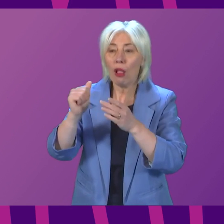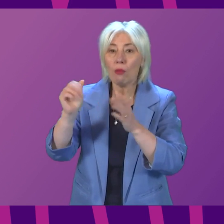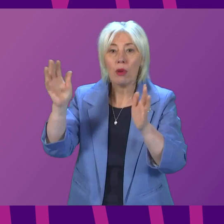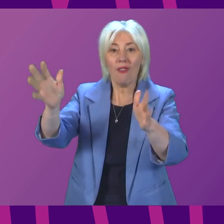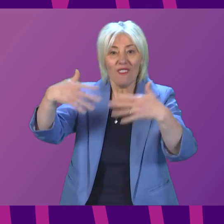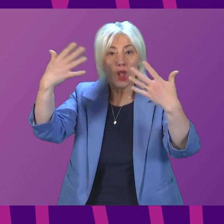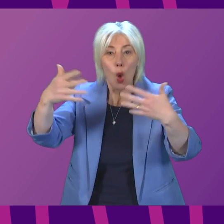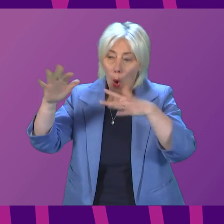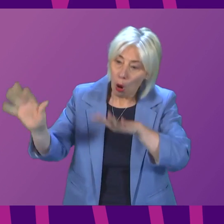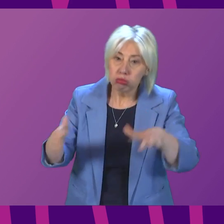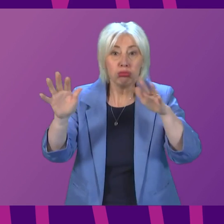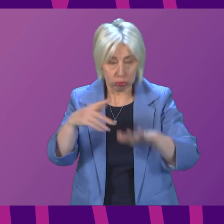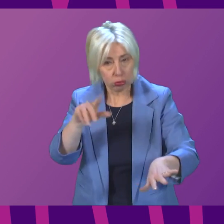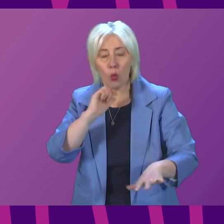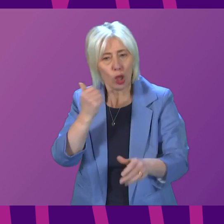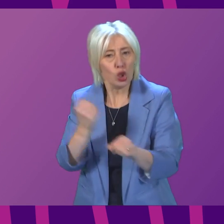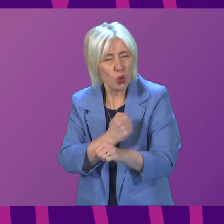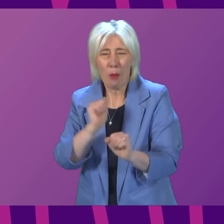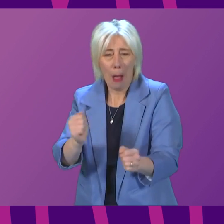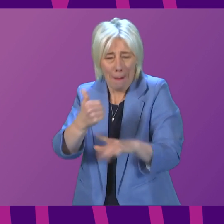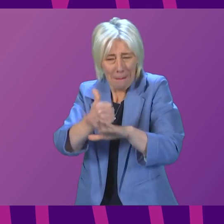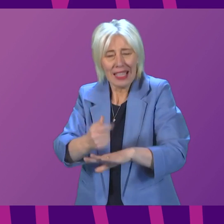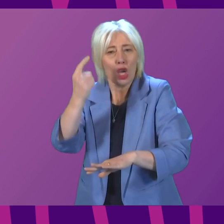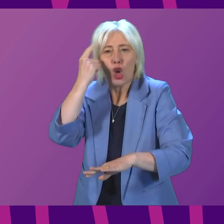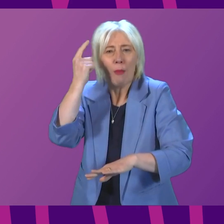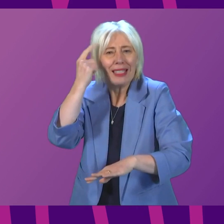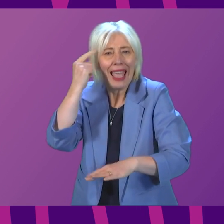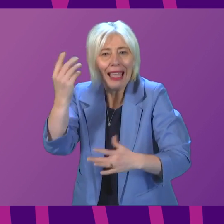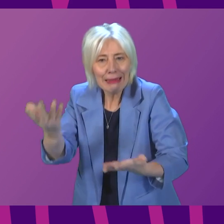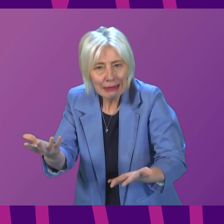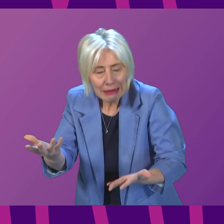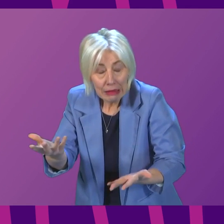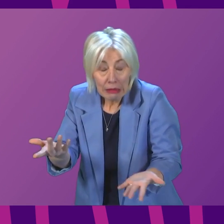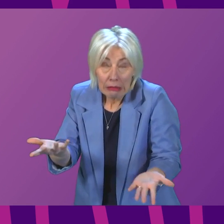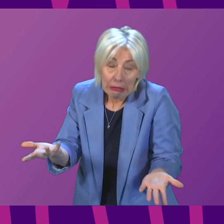That is basic common sense, which is perhaps why—I do not know—it is evading Douglas Ross.